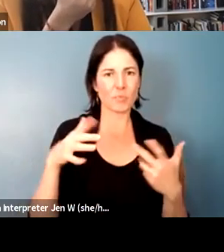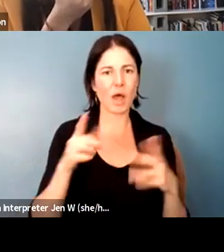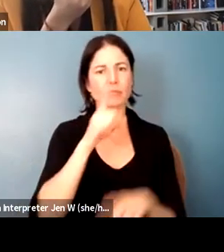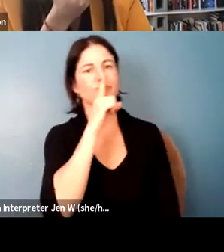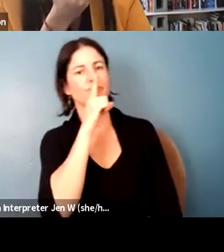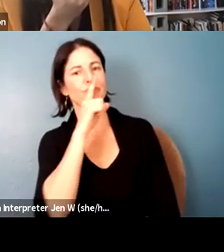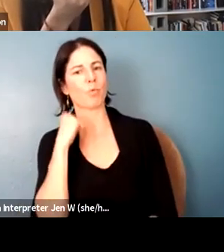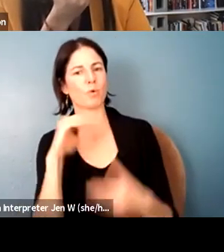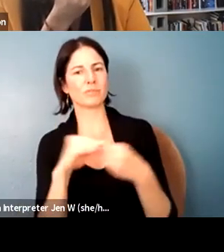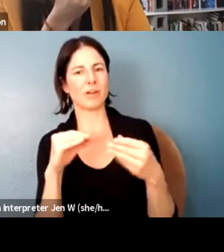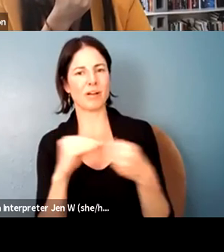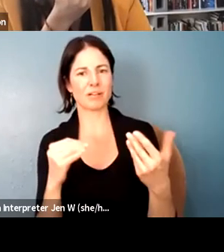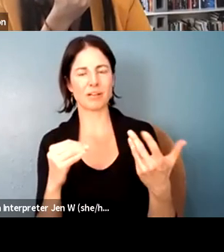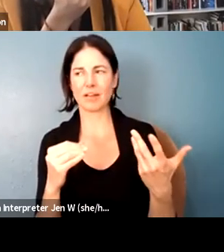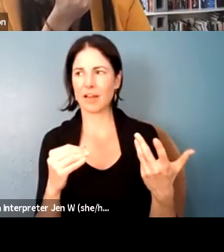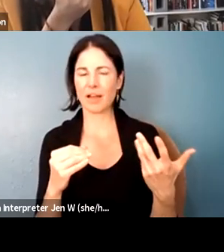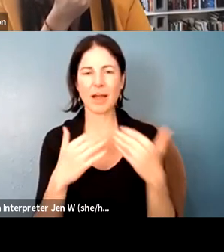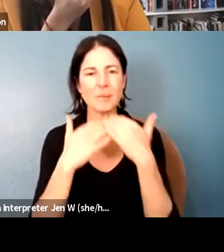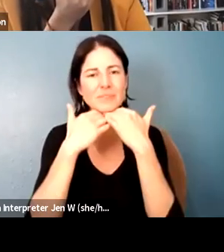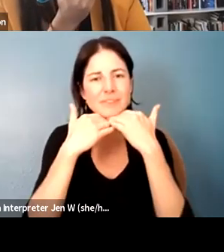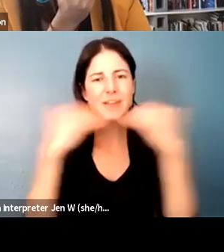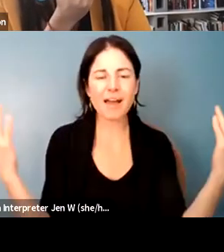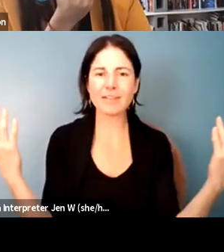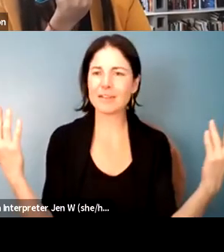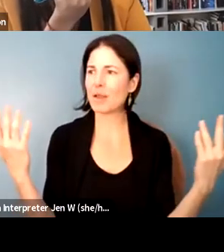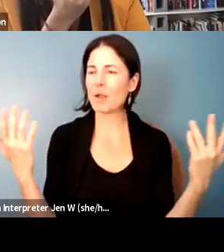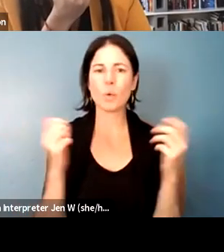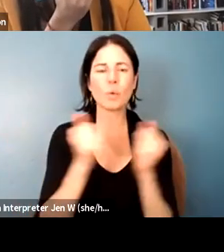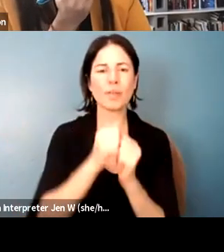people are hurting that they are tired, that they are grieving.